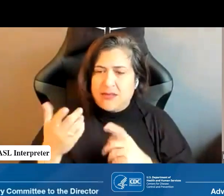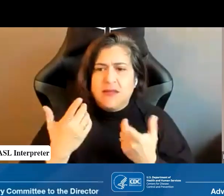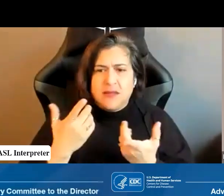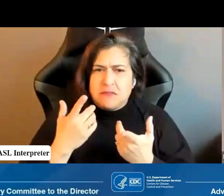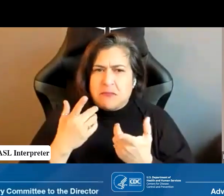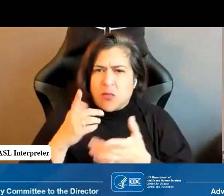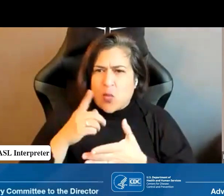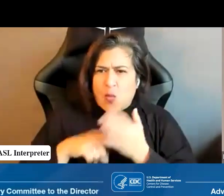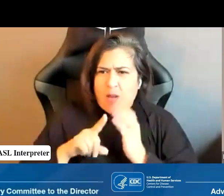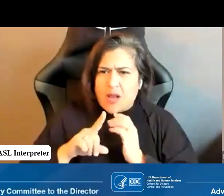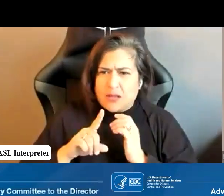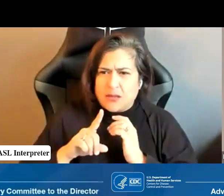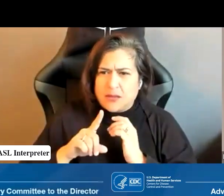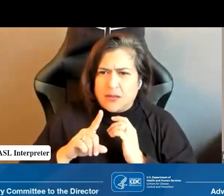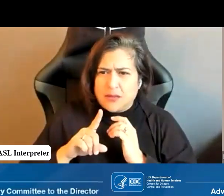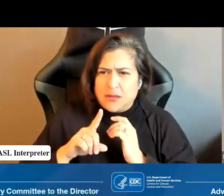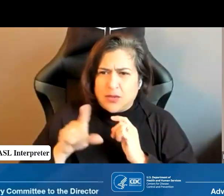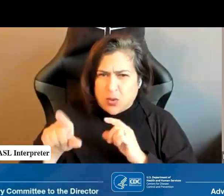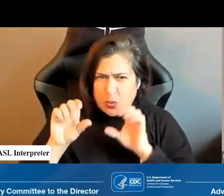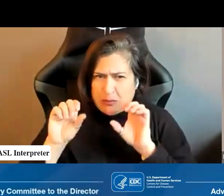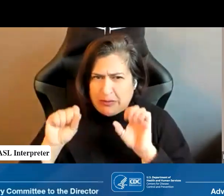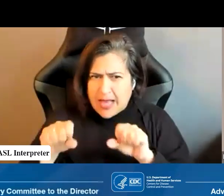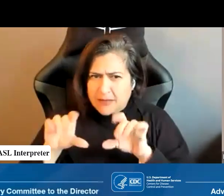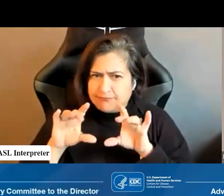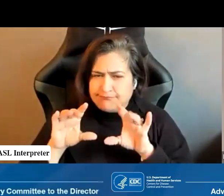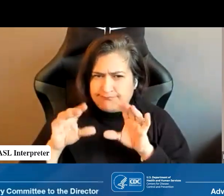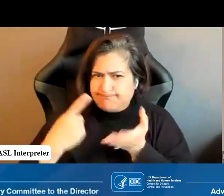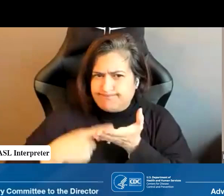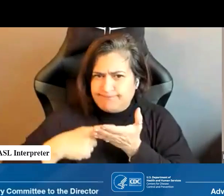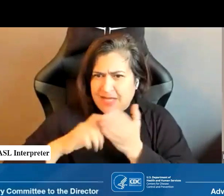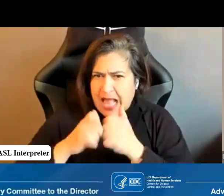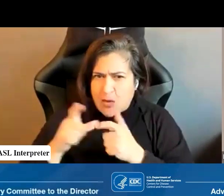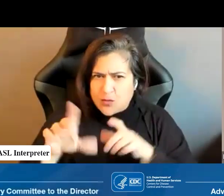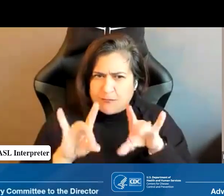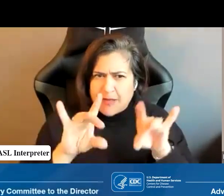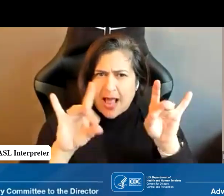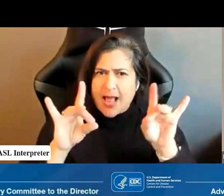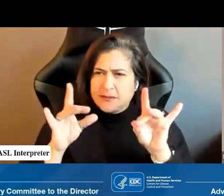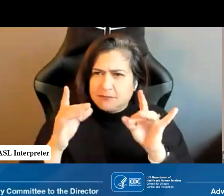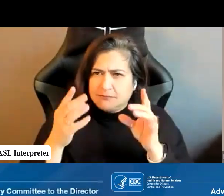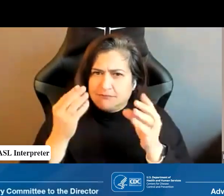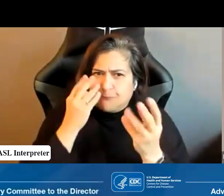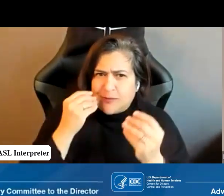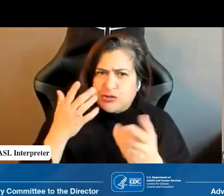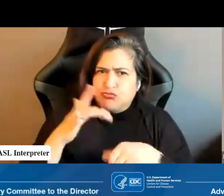to find the resources to engage with Department of Transportation and HUD and USDA